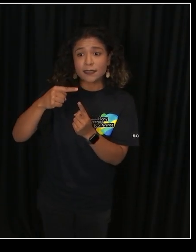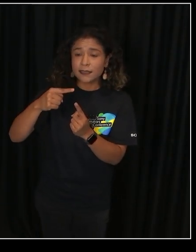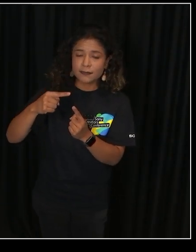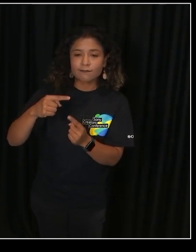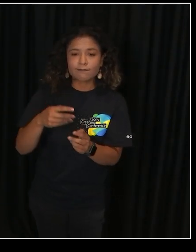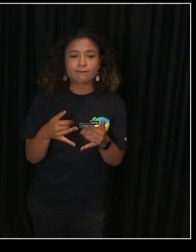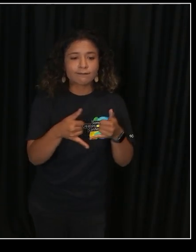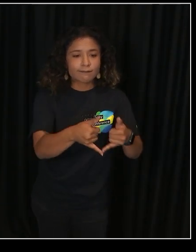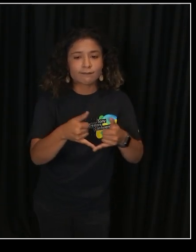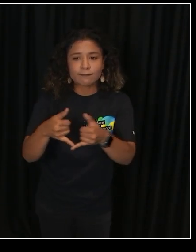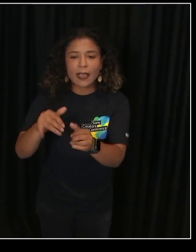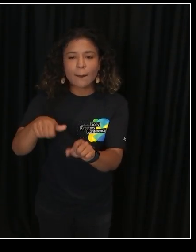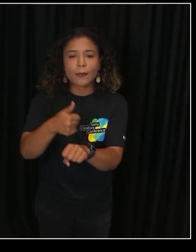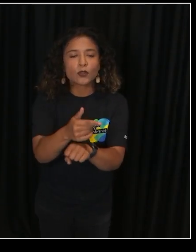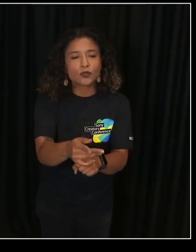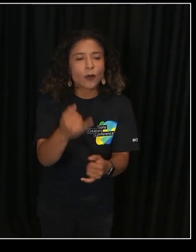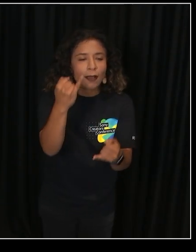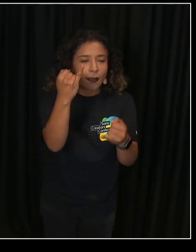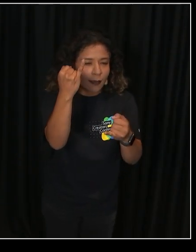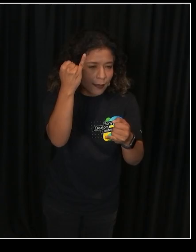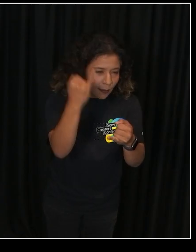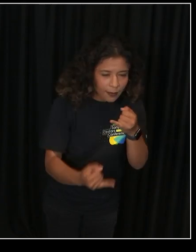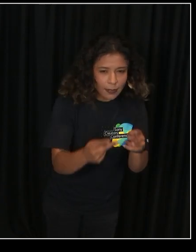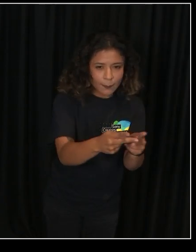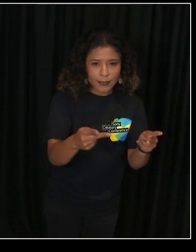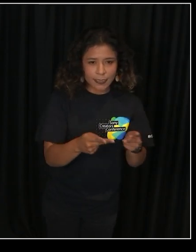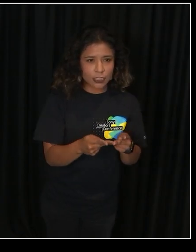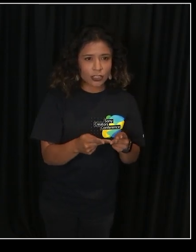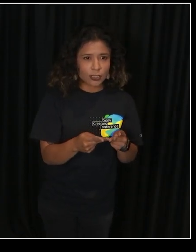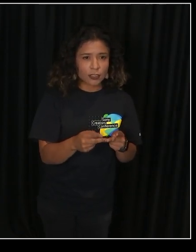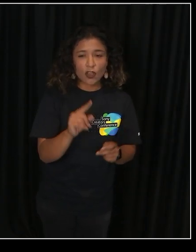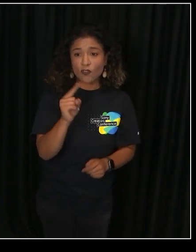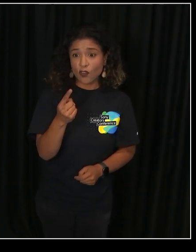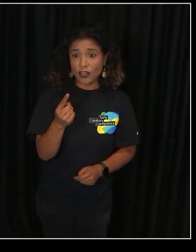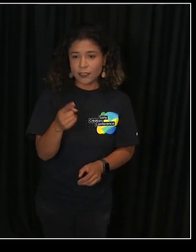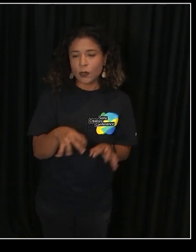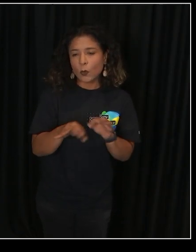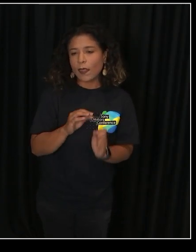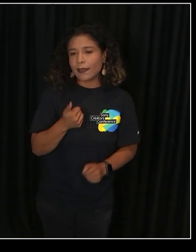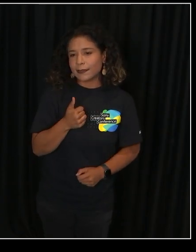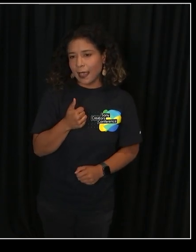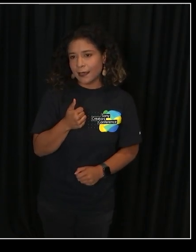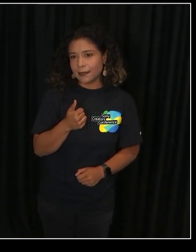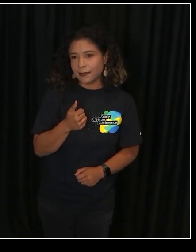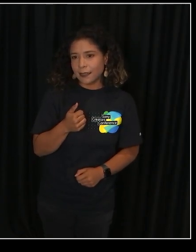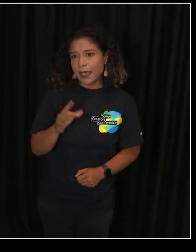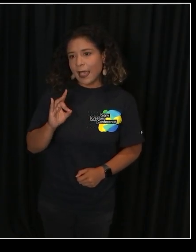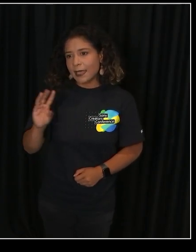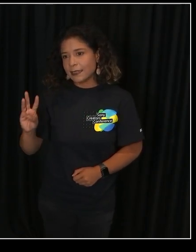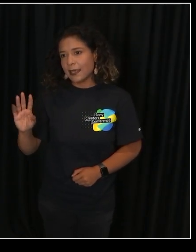So being first at the bottom here, first is worth ten points, and it goes eight, six, five, four, three, two, one.